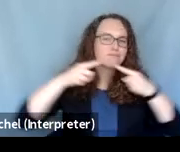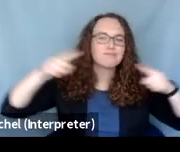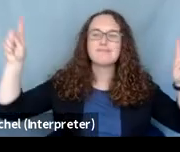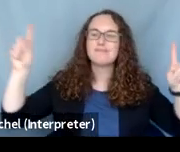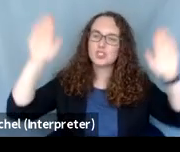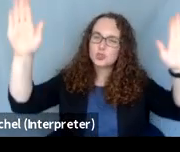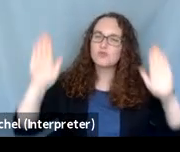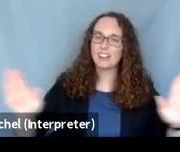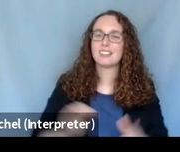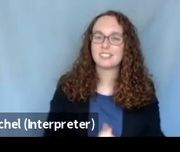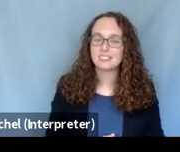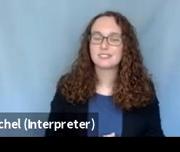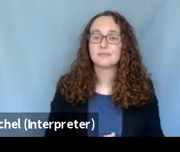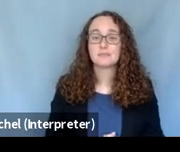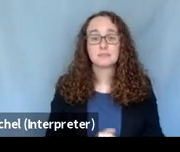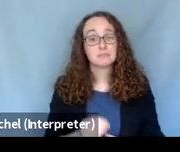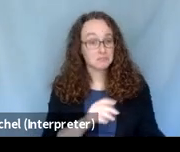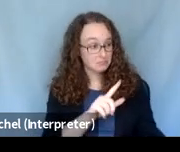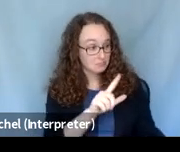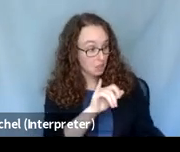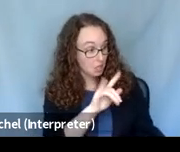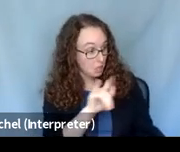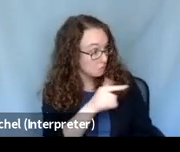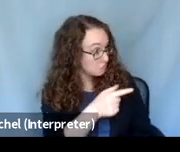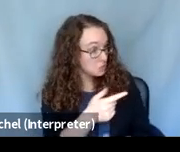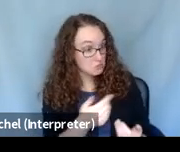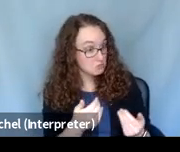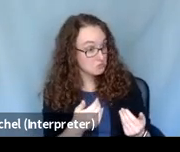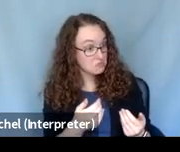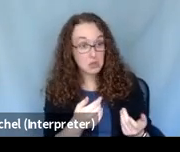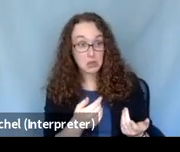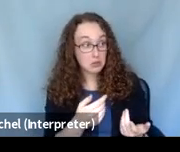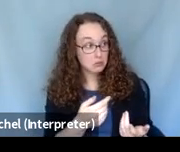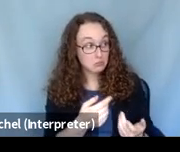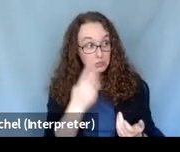lily to see if there are any questions that we might be able to answer.